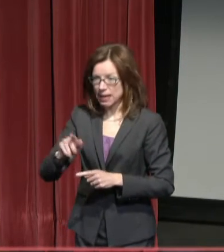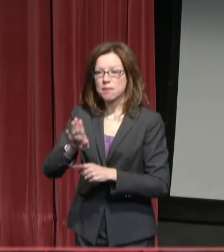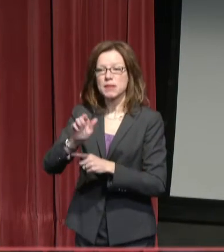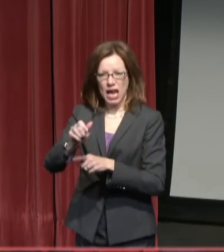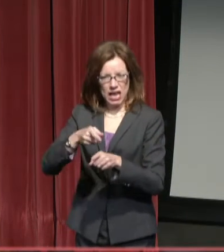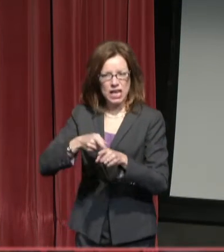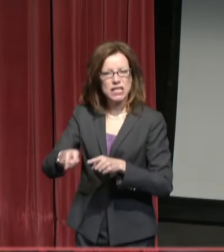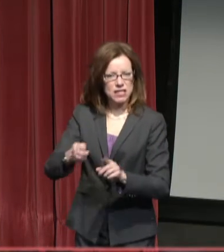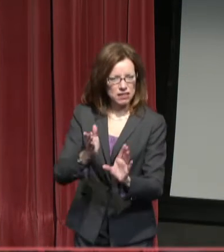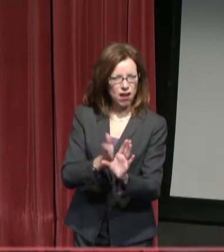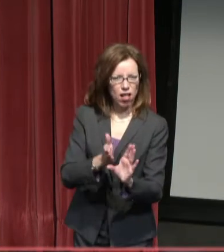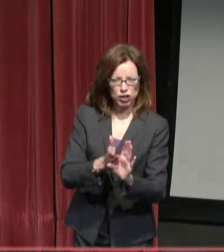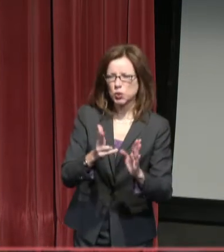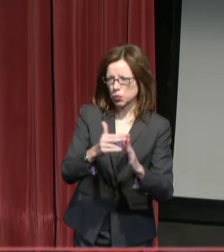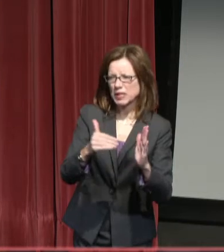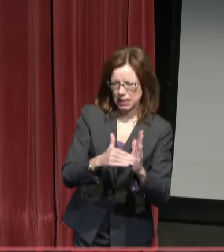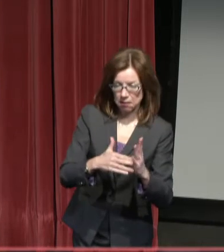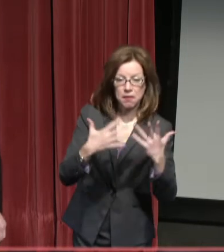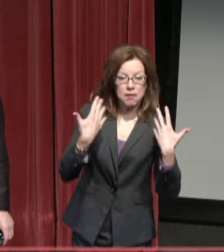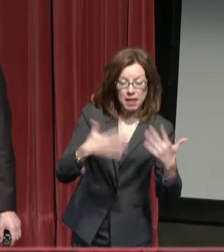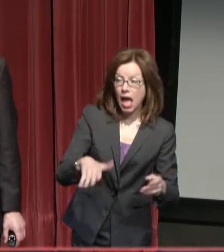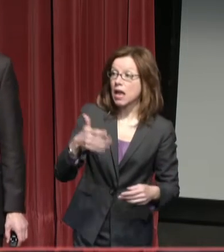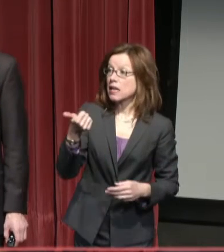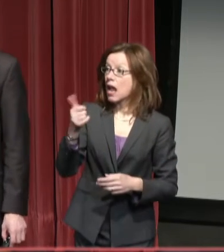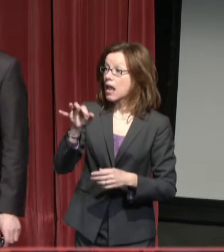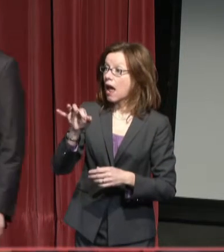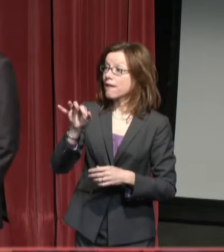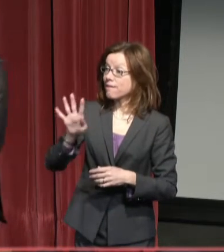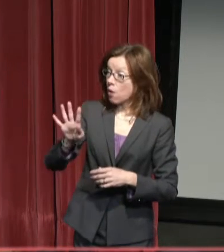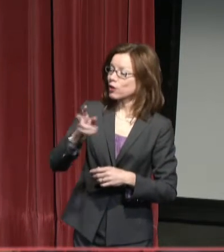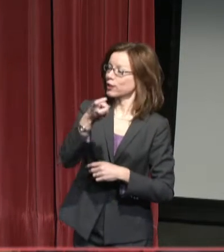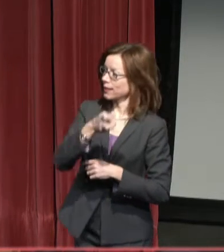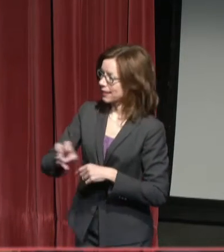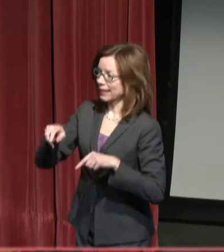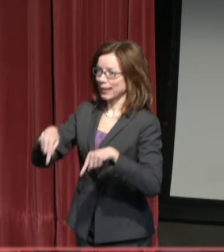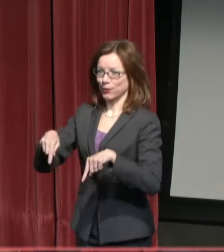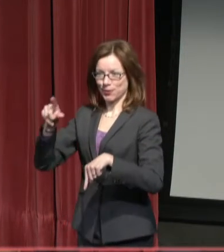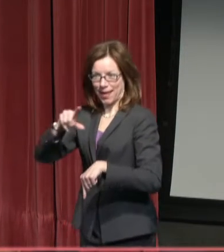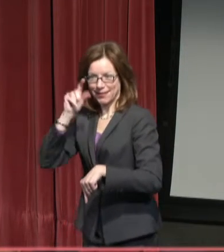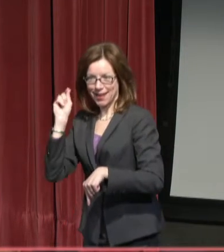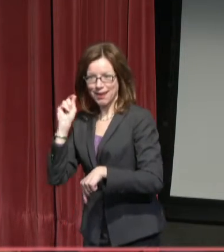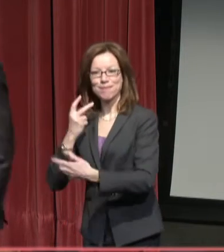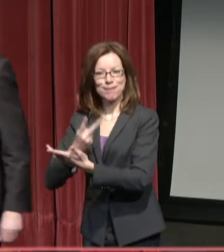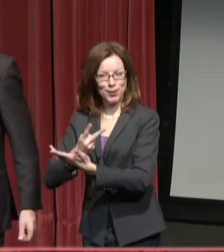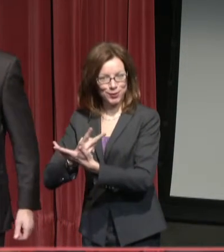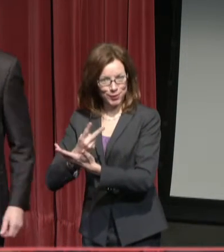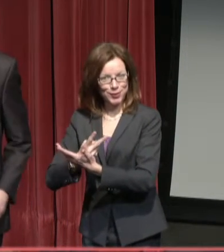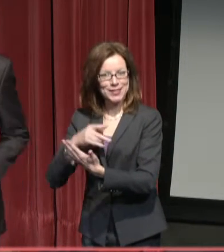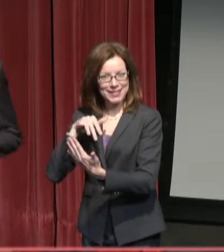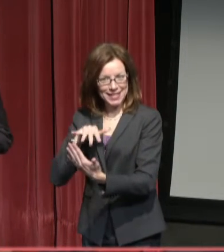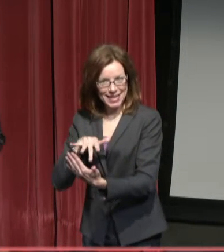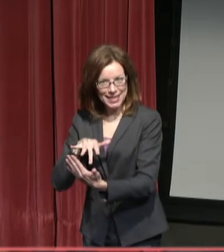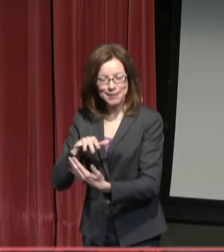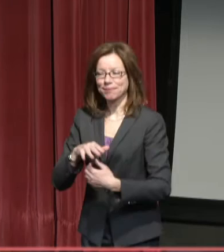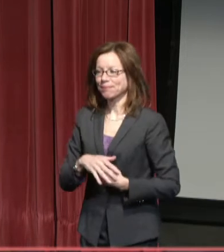in New Zealand and then she moved to Gallaudet in 1994 to do a master's degree here.